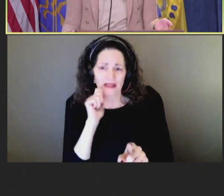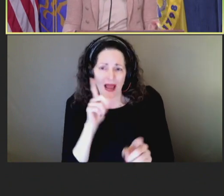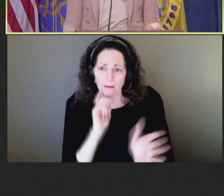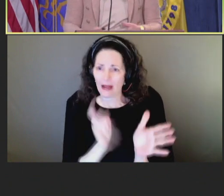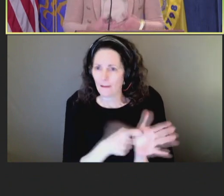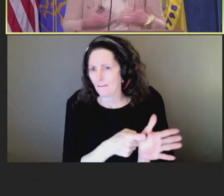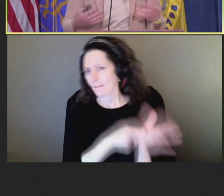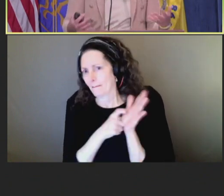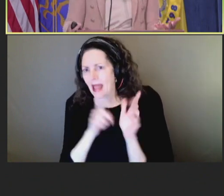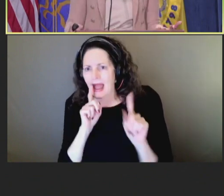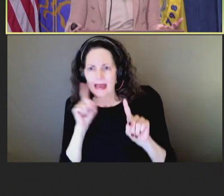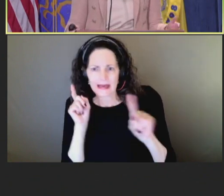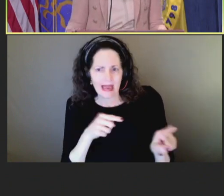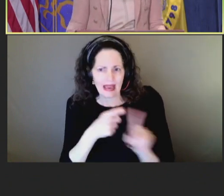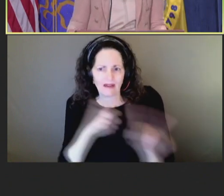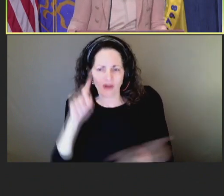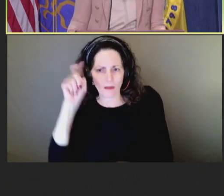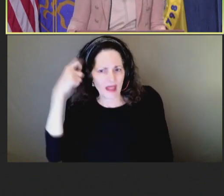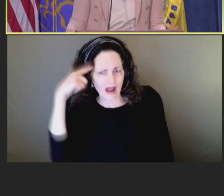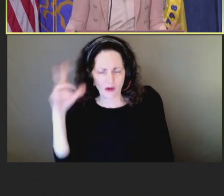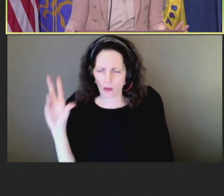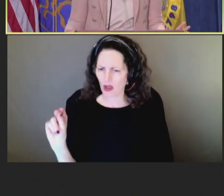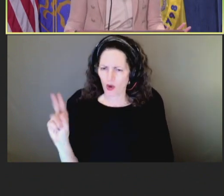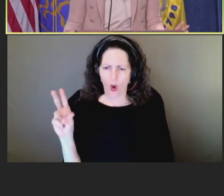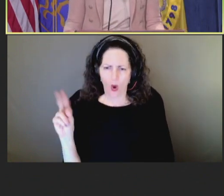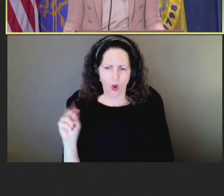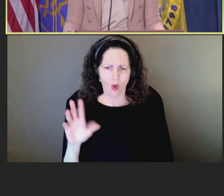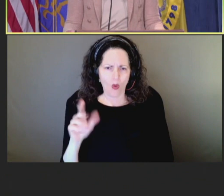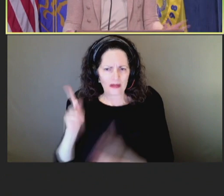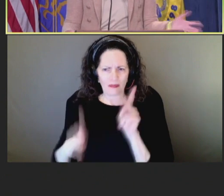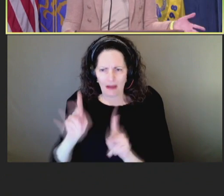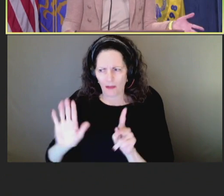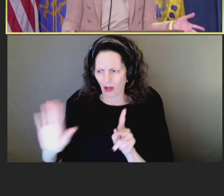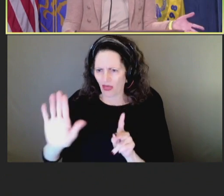by the government. It could be part of your treatment or not. You also don't have to do